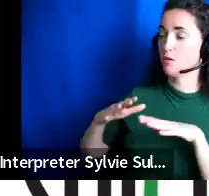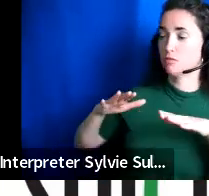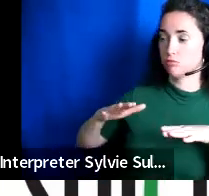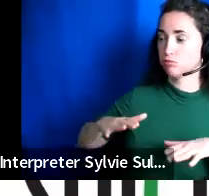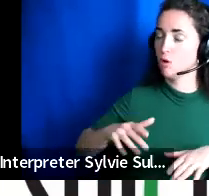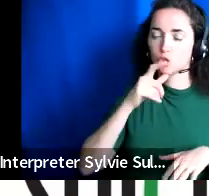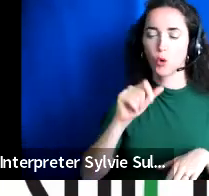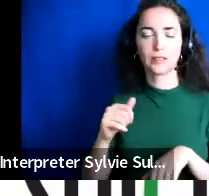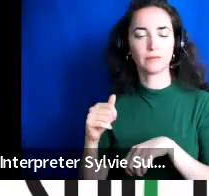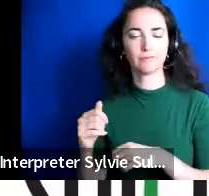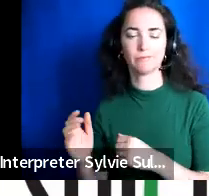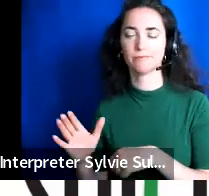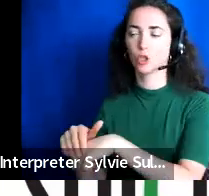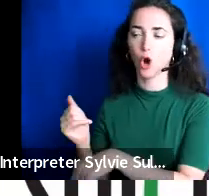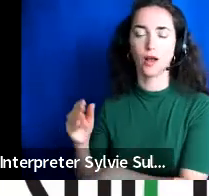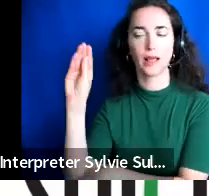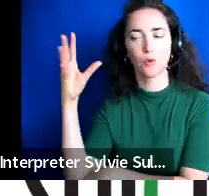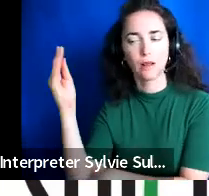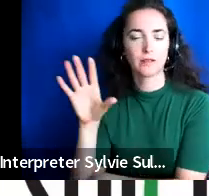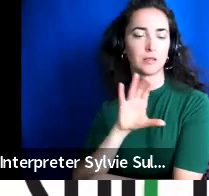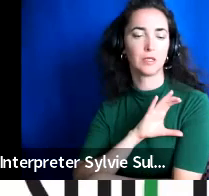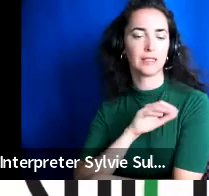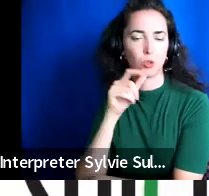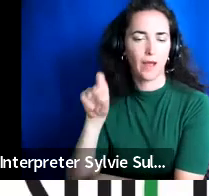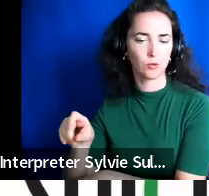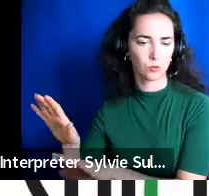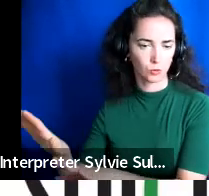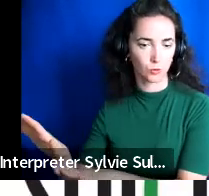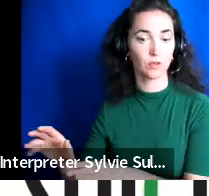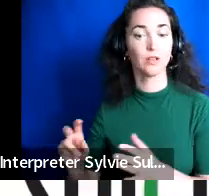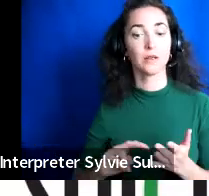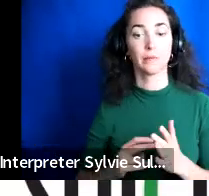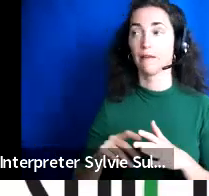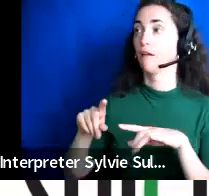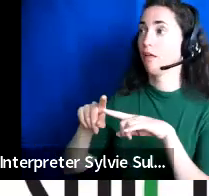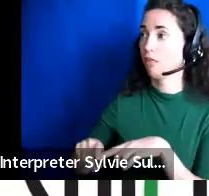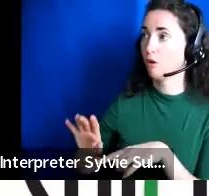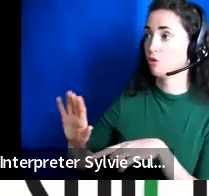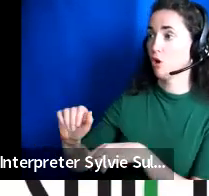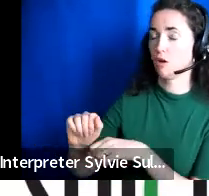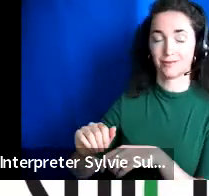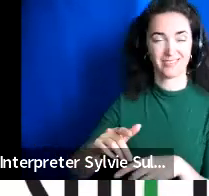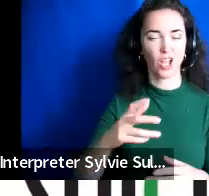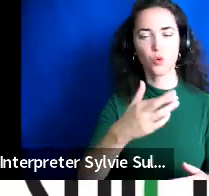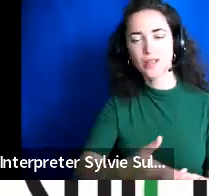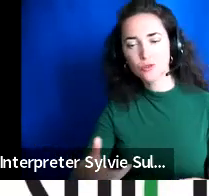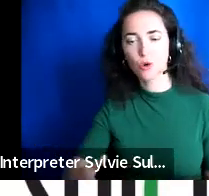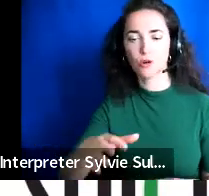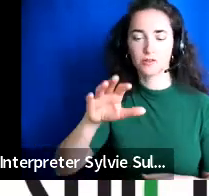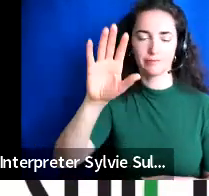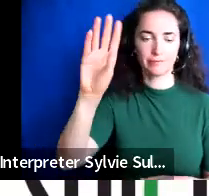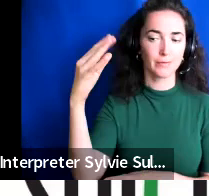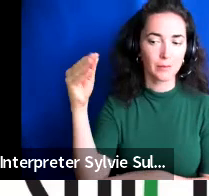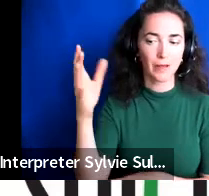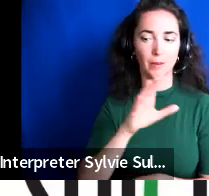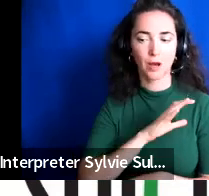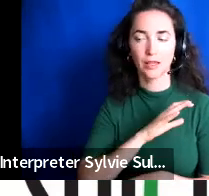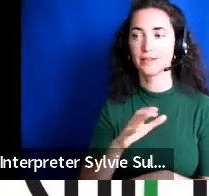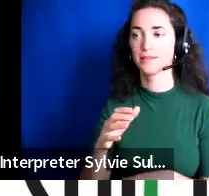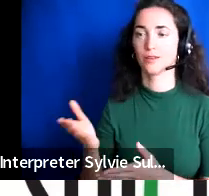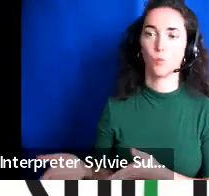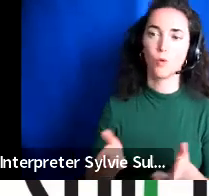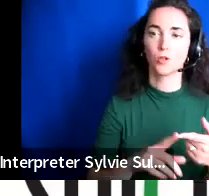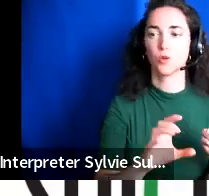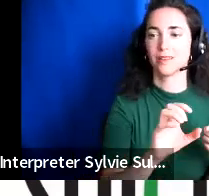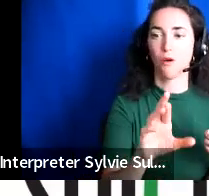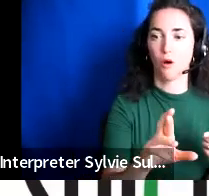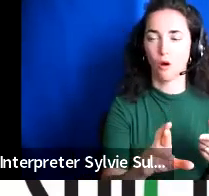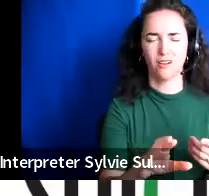law enforcement or ambulance. And so this reduces reliance on those more costly resources, like an ambulance getting someone to the emergency room or law enforcement.